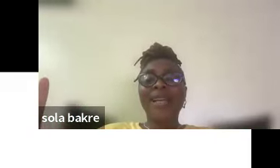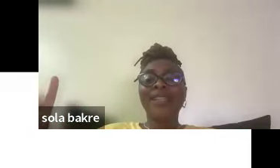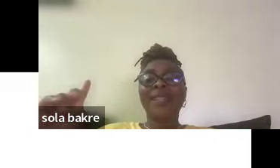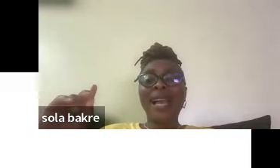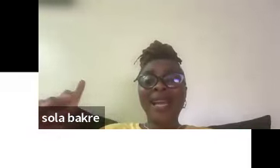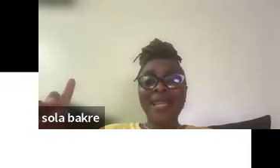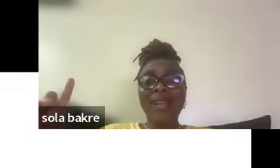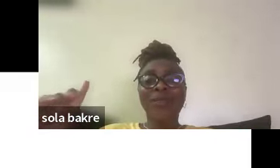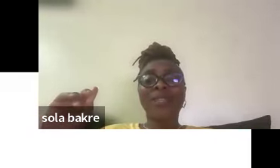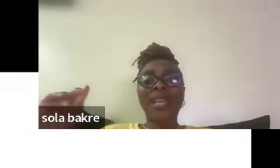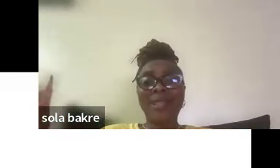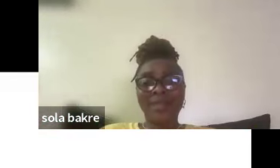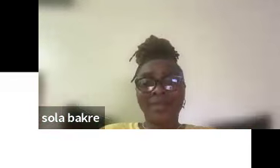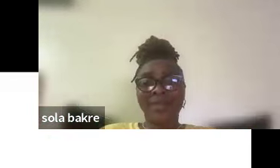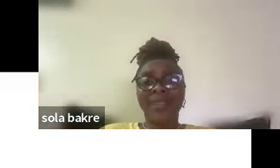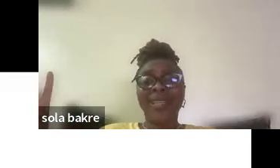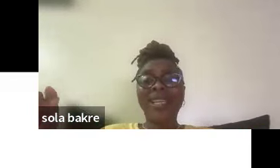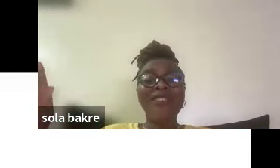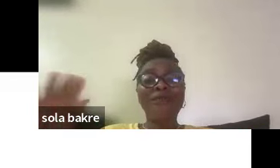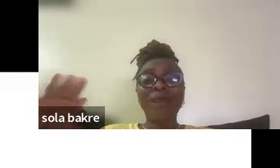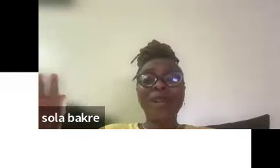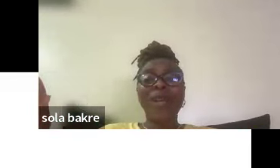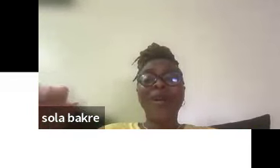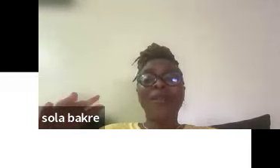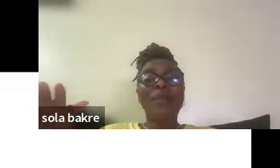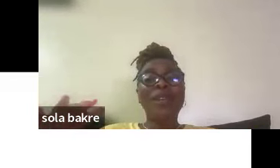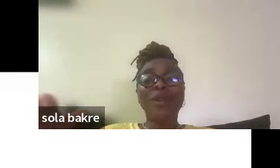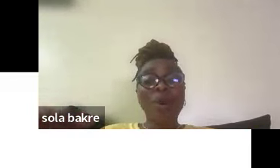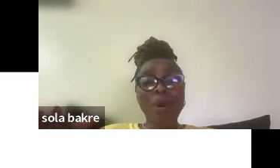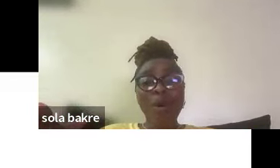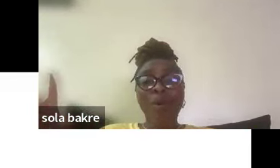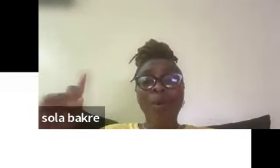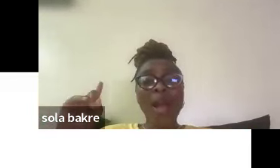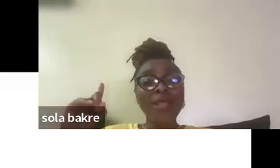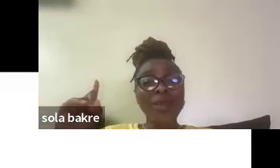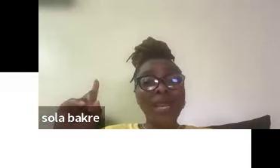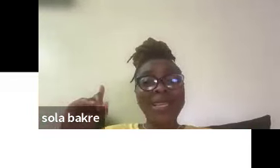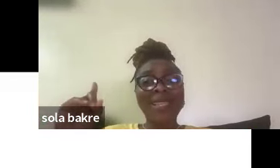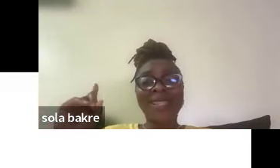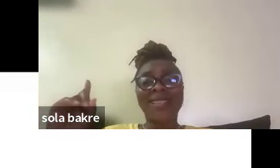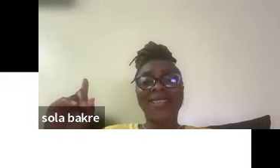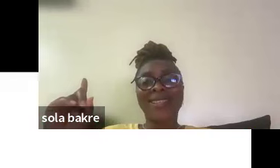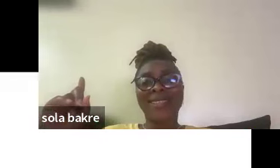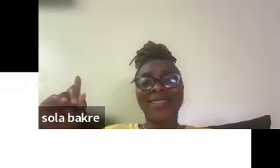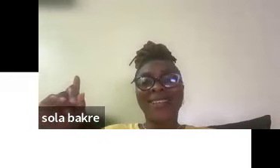sola bakre: and 9 out of 10 live below $1 90 cents.